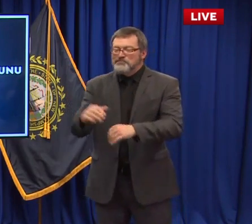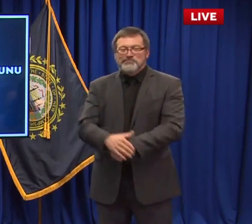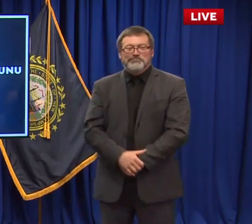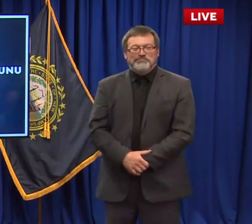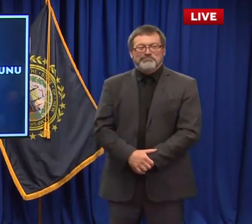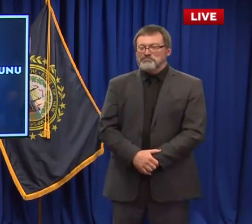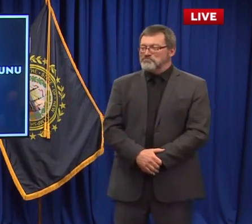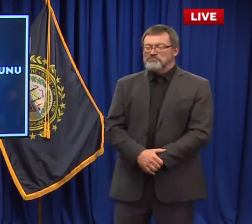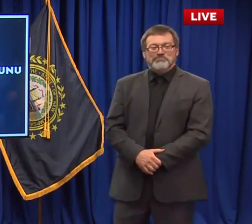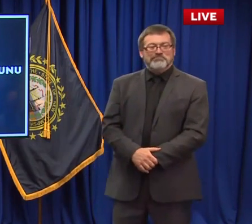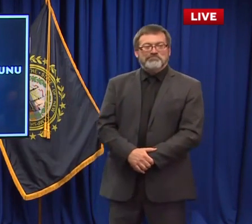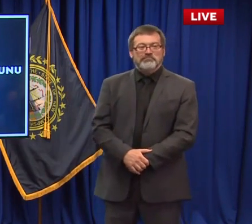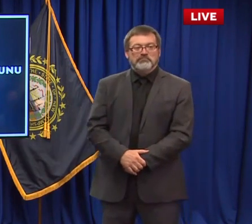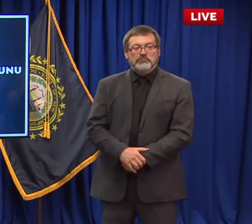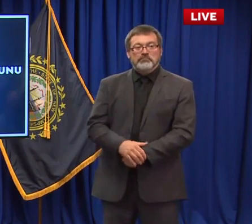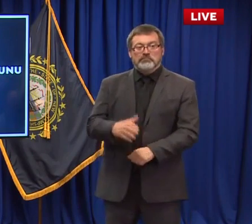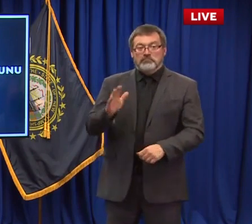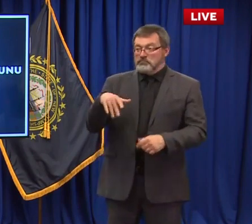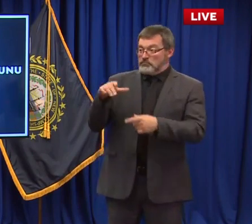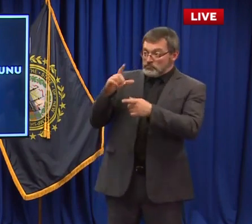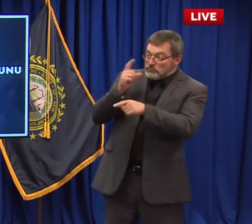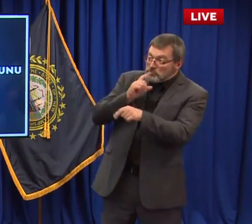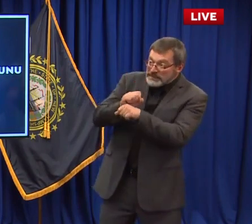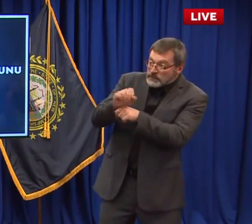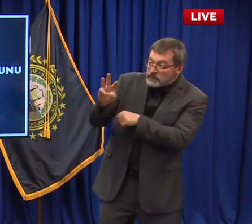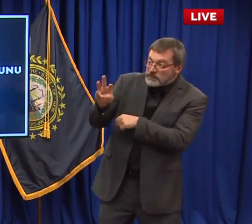THANK YOU, COMMISSIONER.